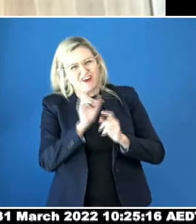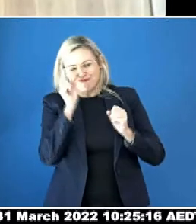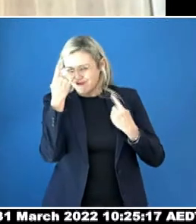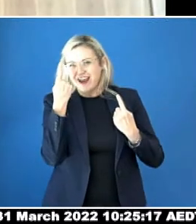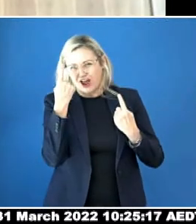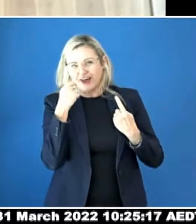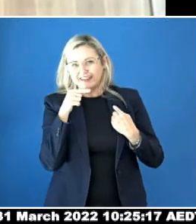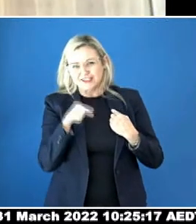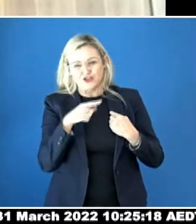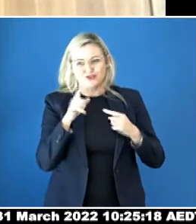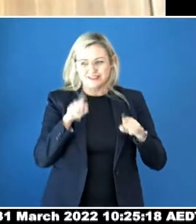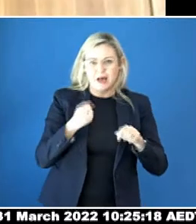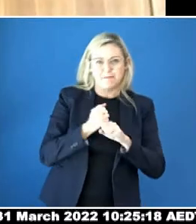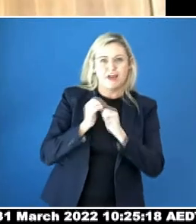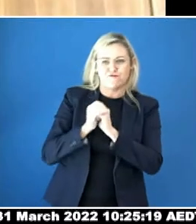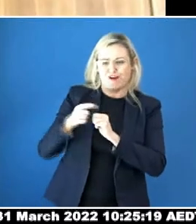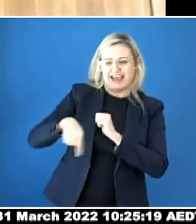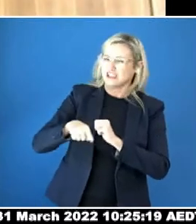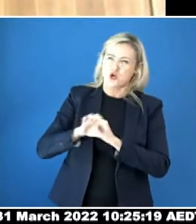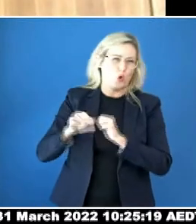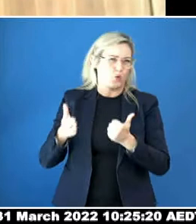Yeah. MS EASTMAN: Now, what do you want to tell the Royal Commission, if